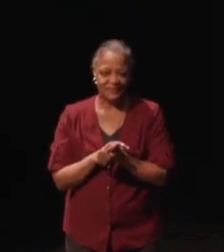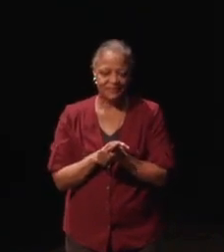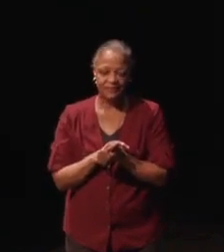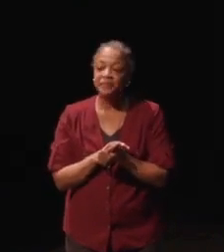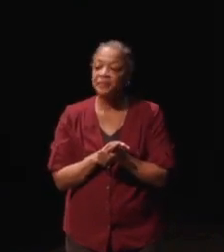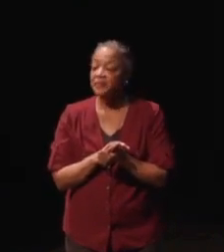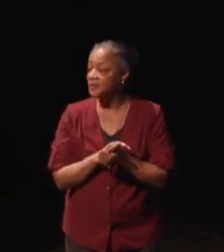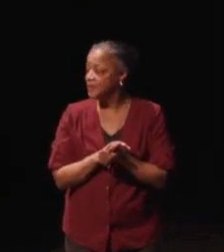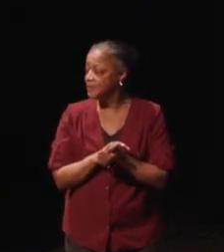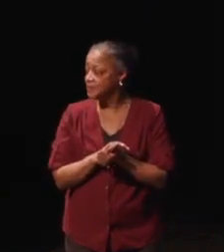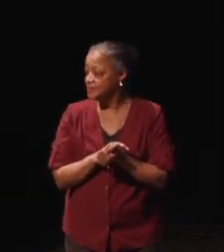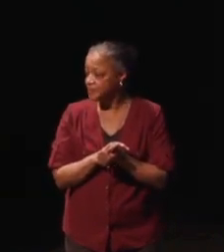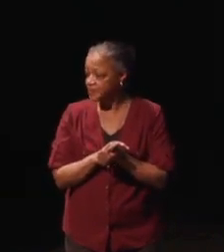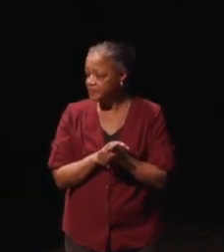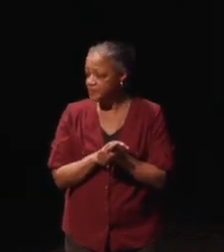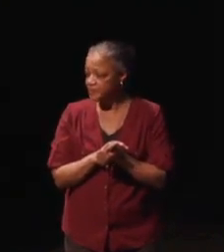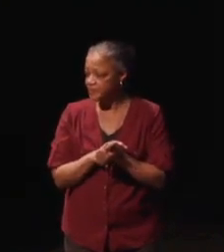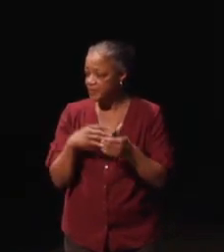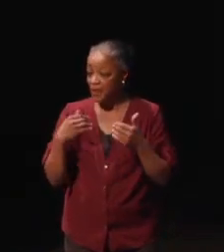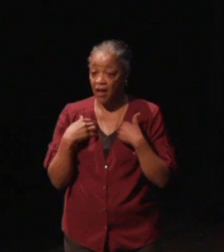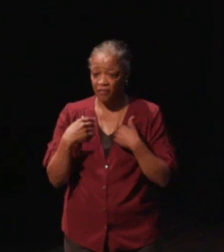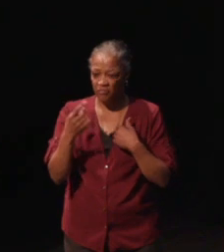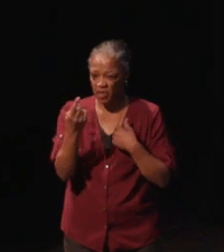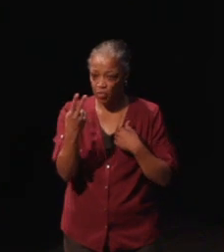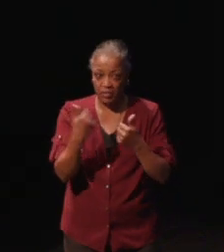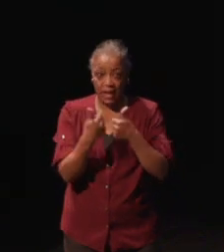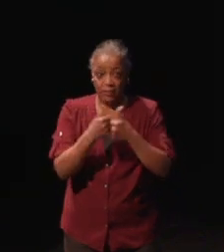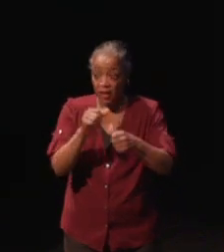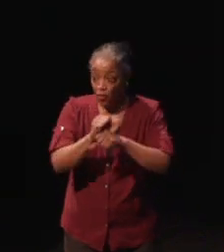So, yes, I have a couple of games that I worked on that are accessible.